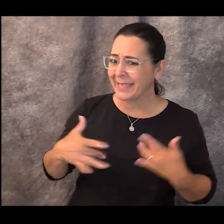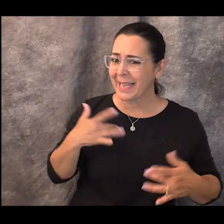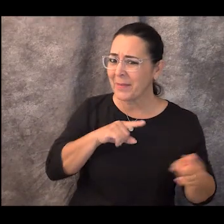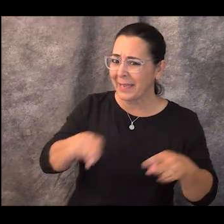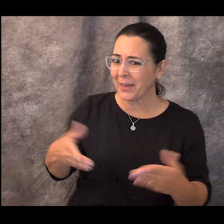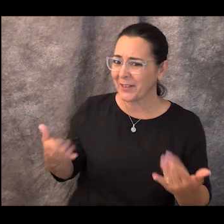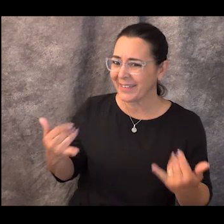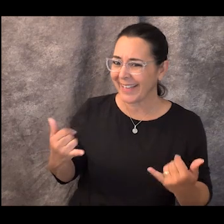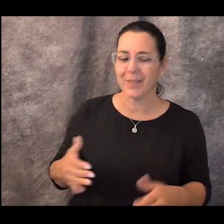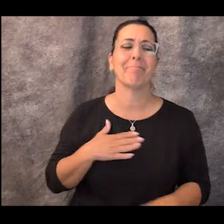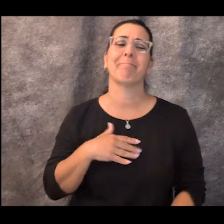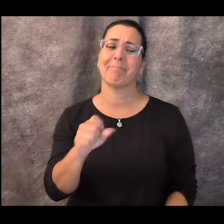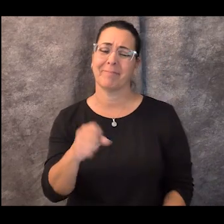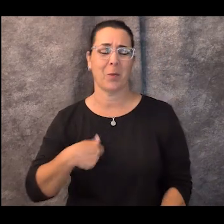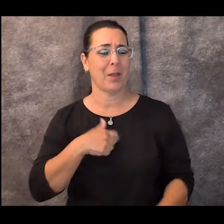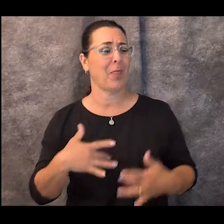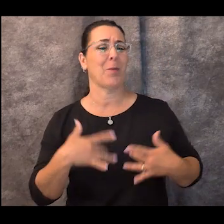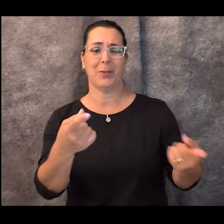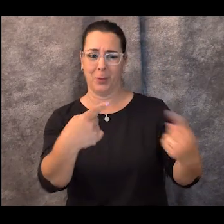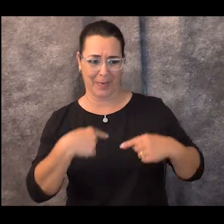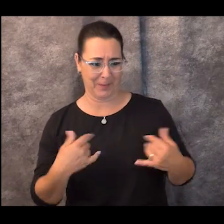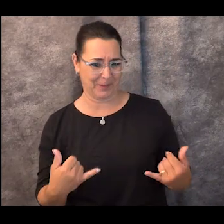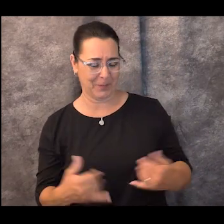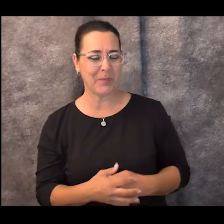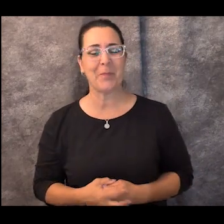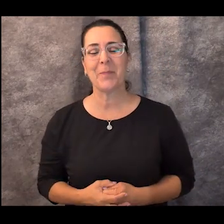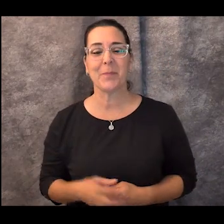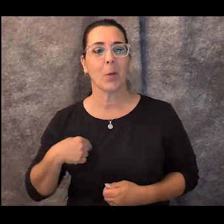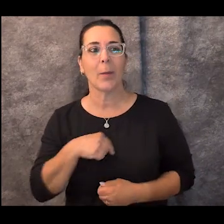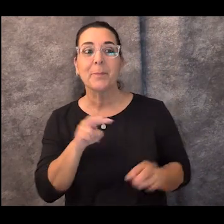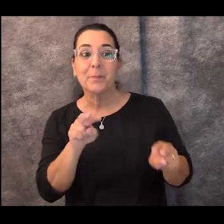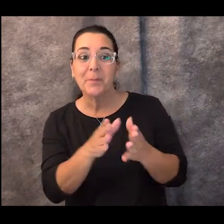(Eric) Absolutely, we're thrilled to have you as well and look forward to talking to you